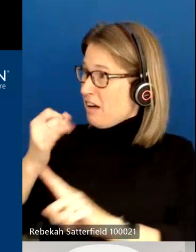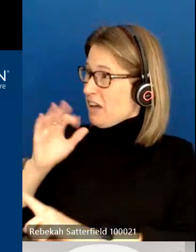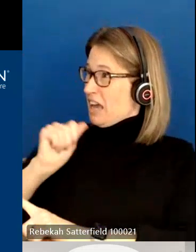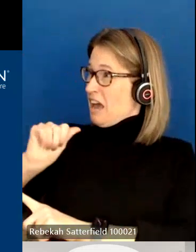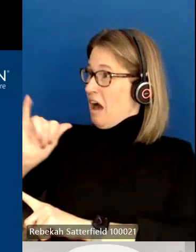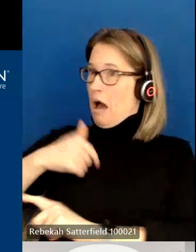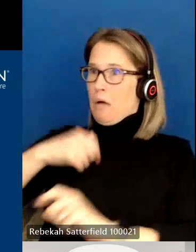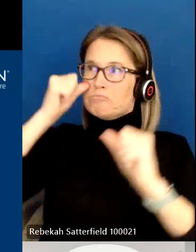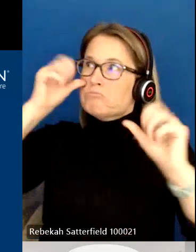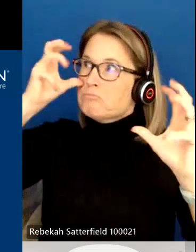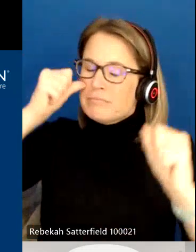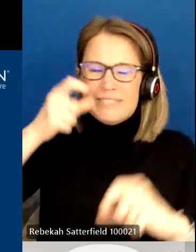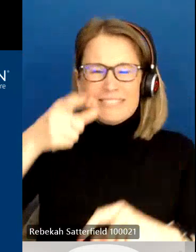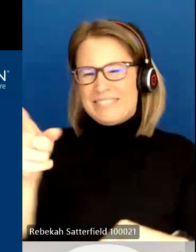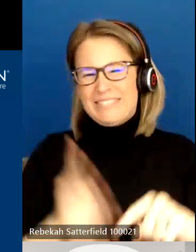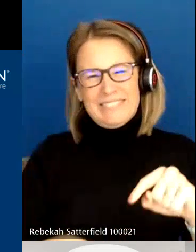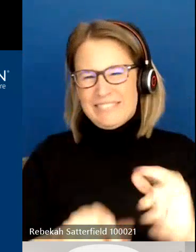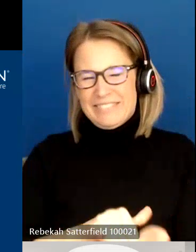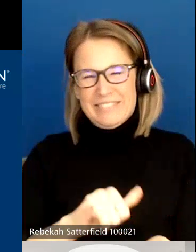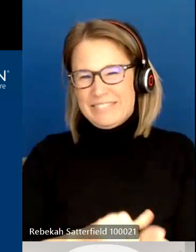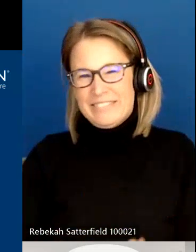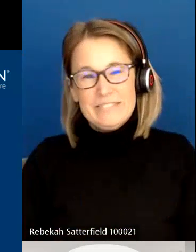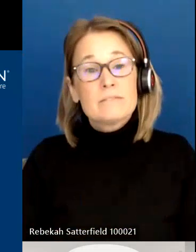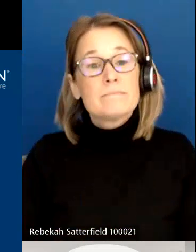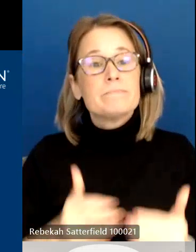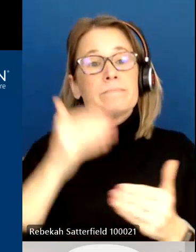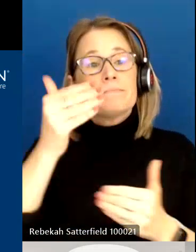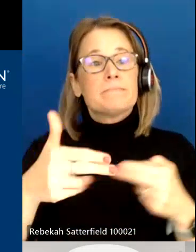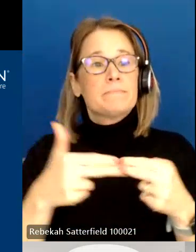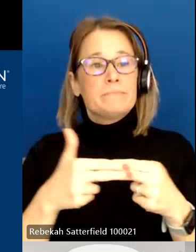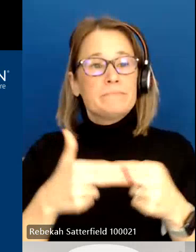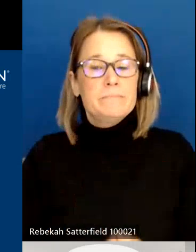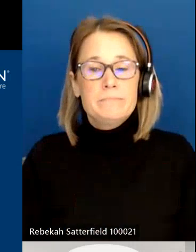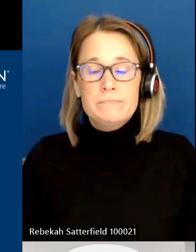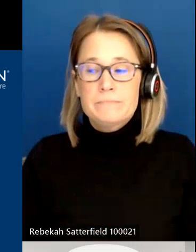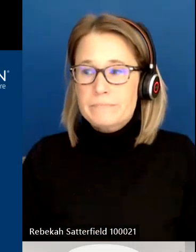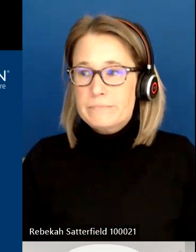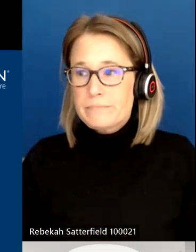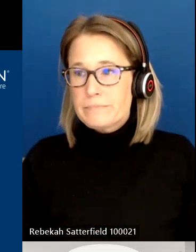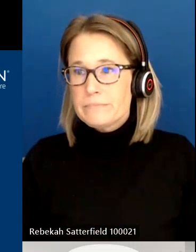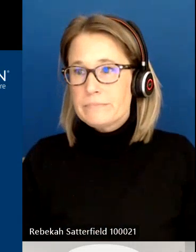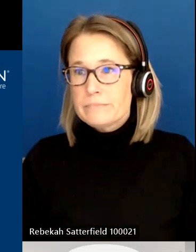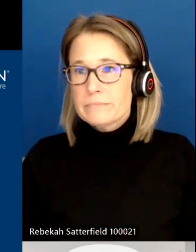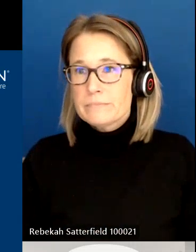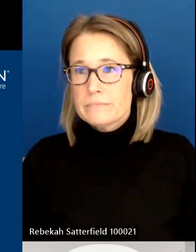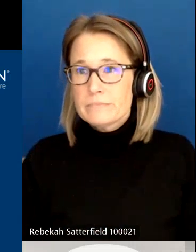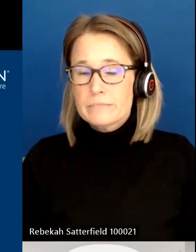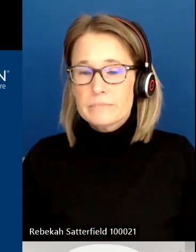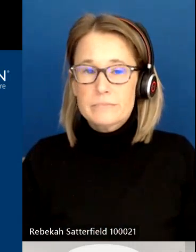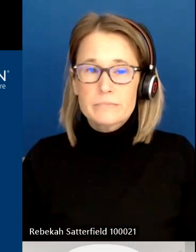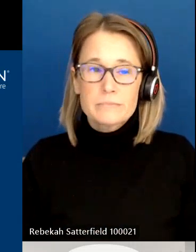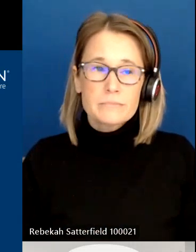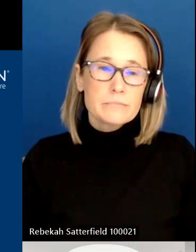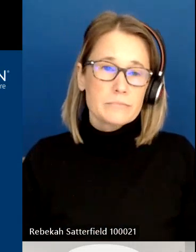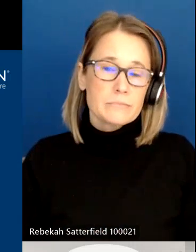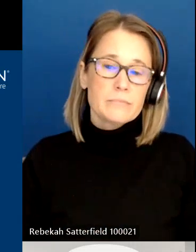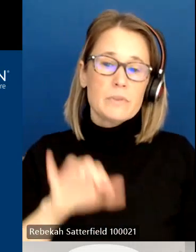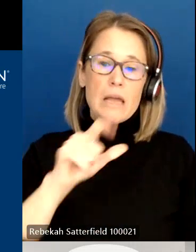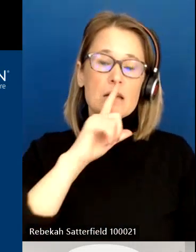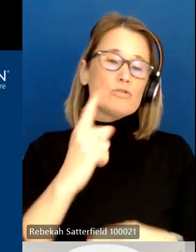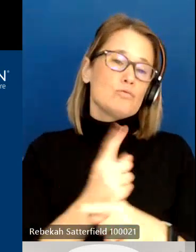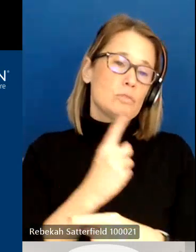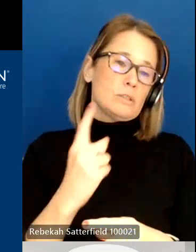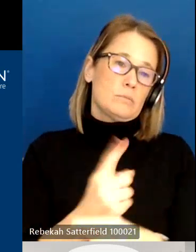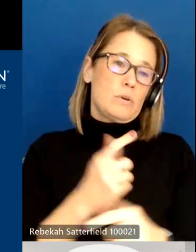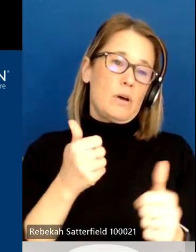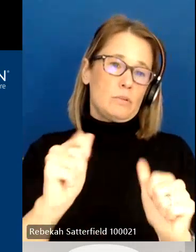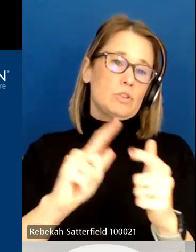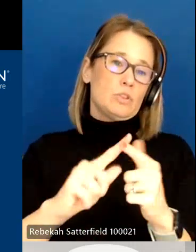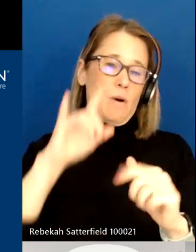please so that was what is reasonable efforts to identify the risk so for all of those risks that